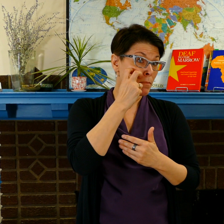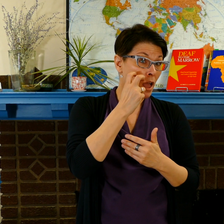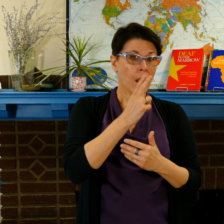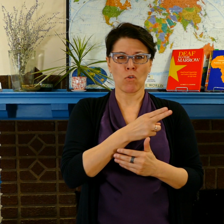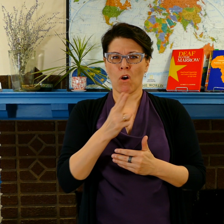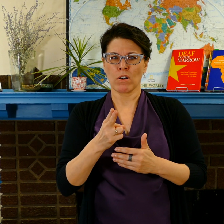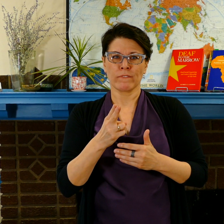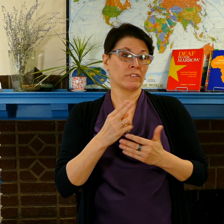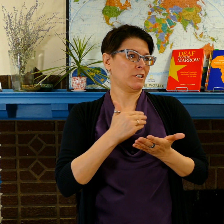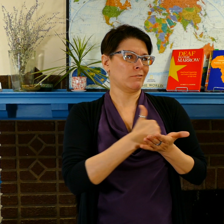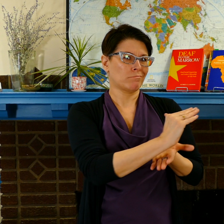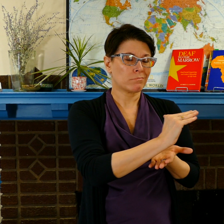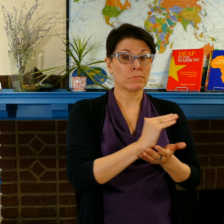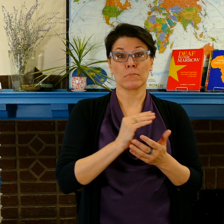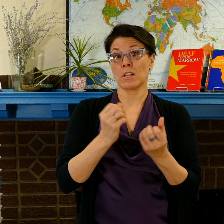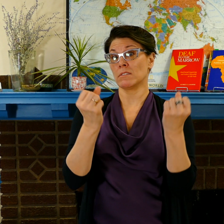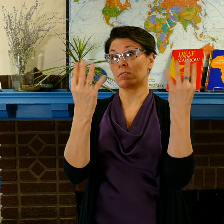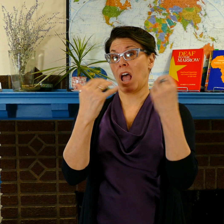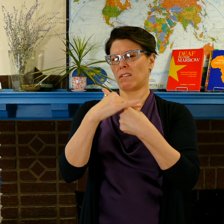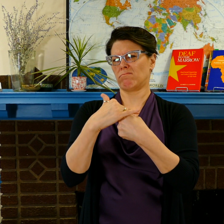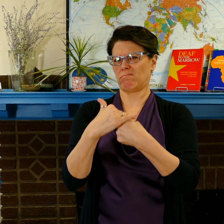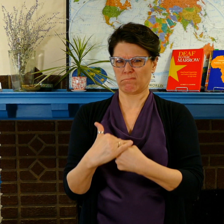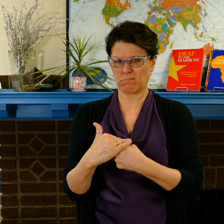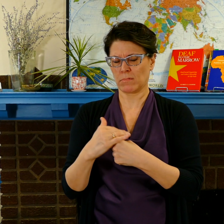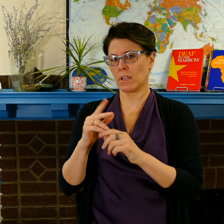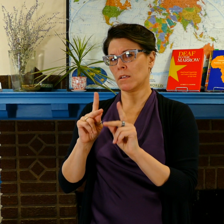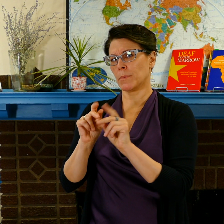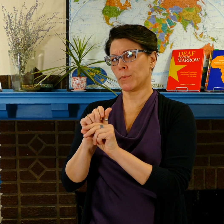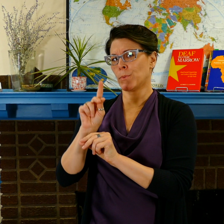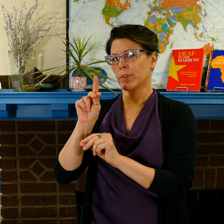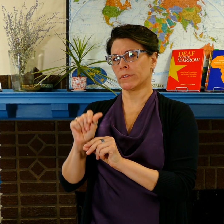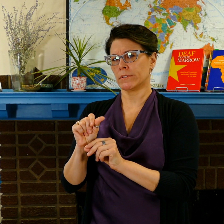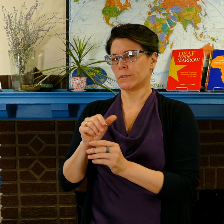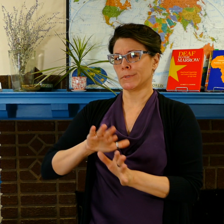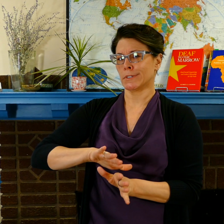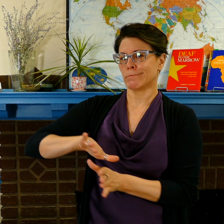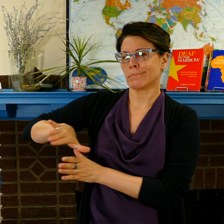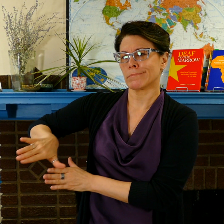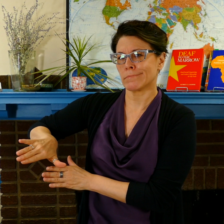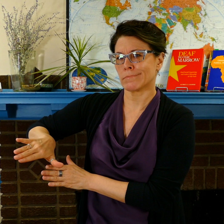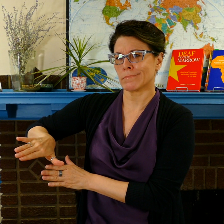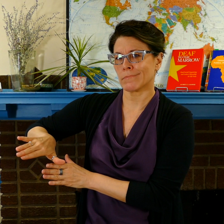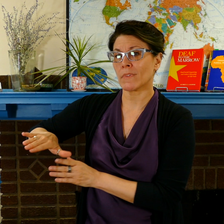Hard-of-Hearing people, oppression of signed languages, and marginalization of People with Disabilities.